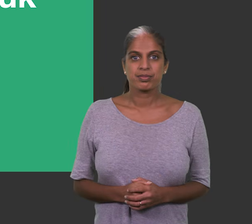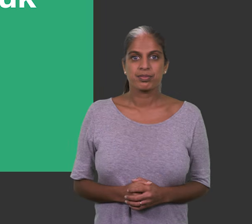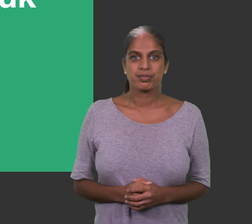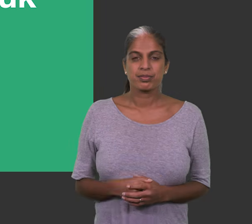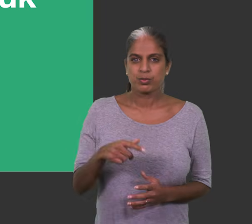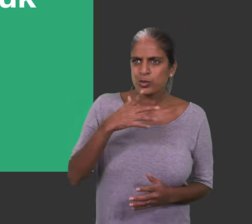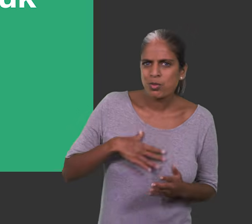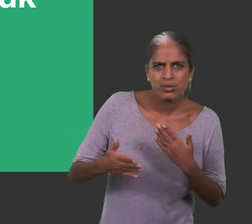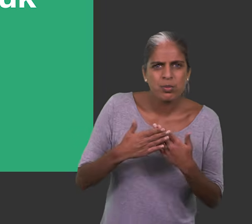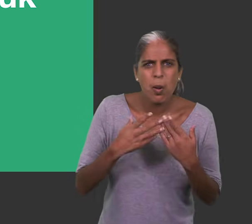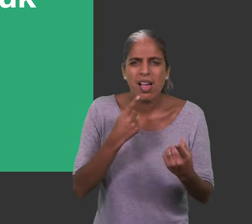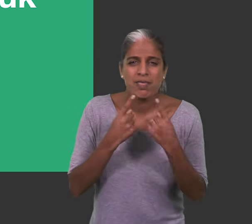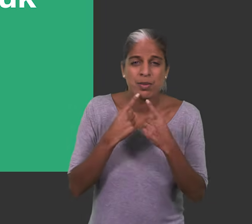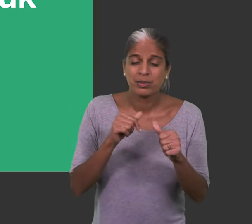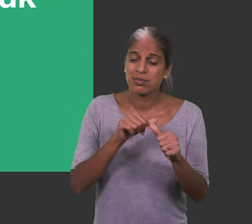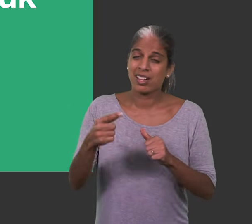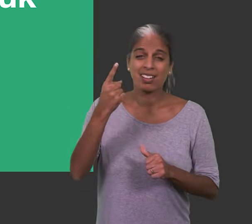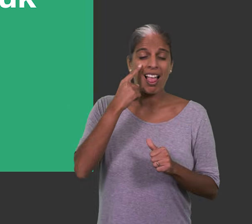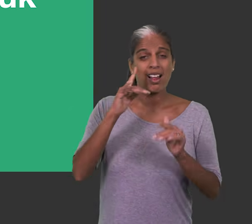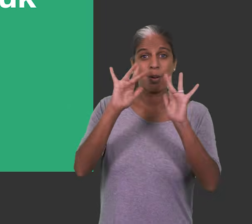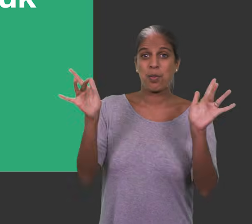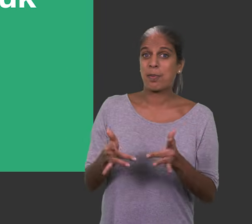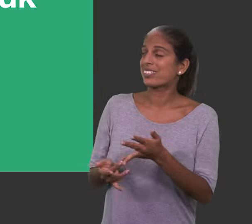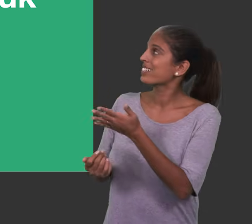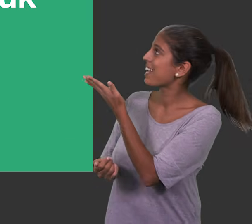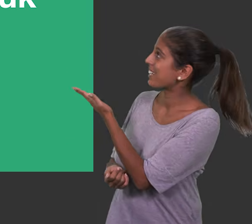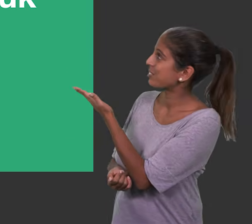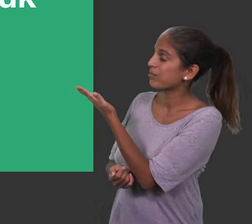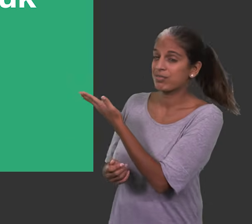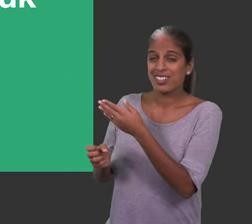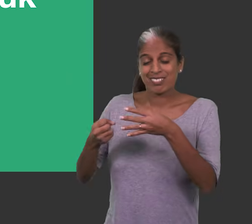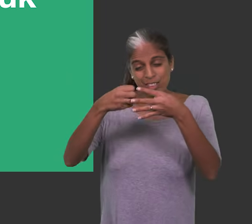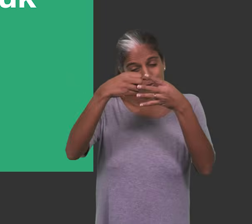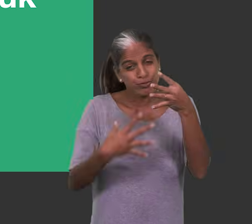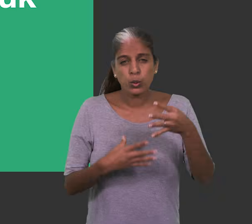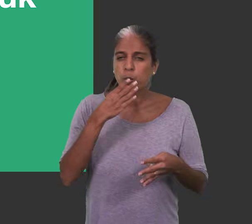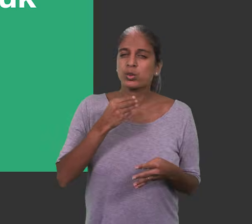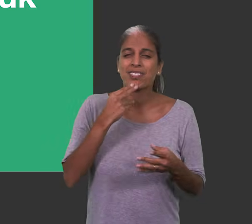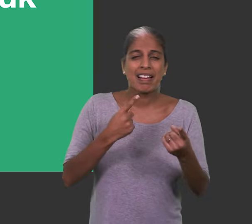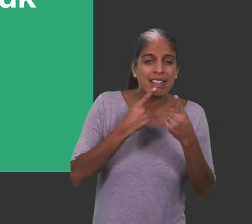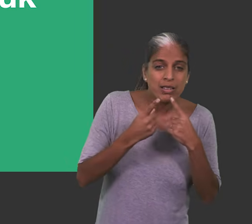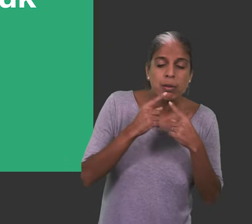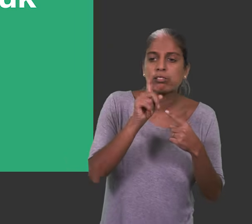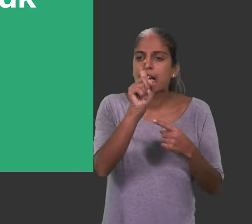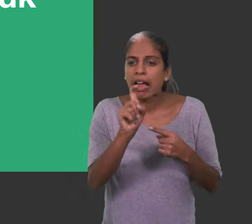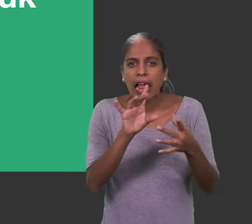To find out more, a good place to start will be civil-service-careers.gov.uk